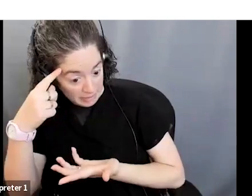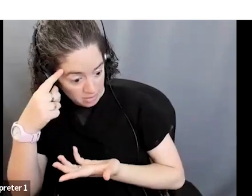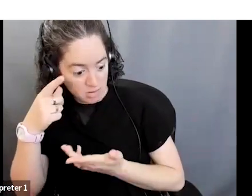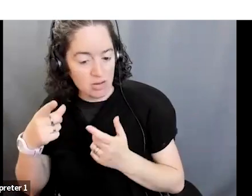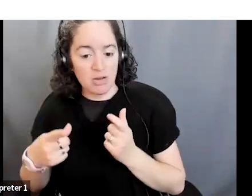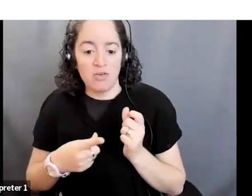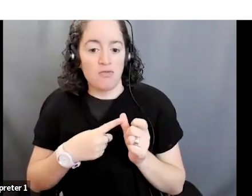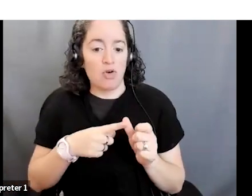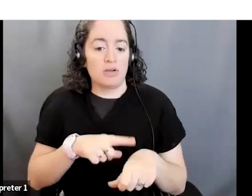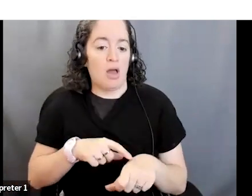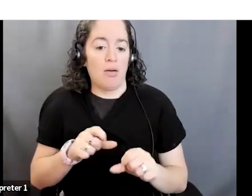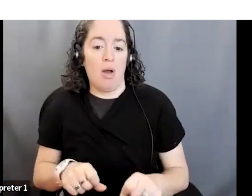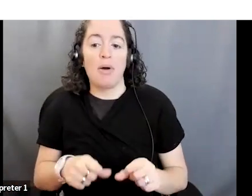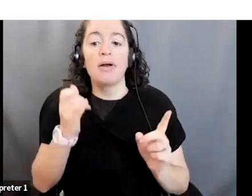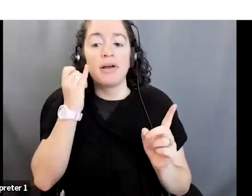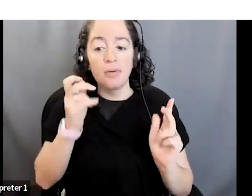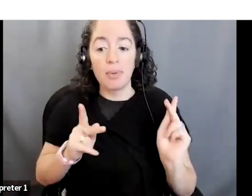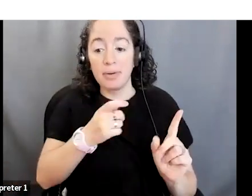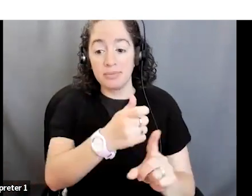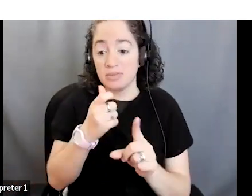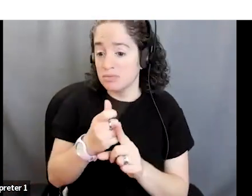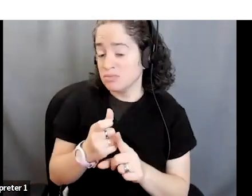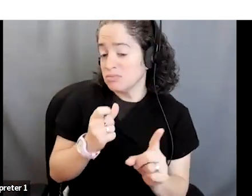a qualified disability to actually file complaints.